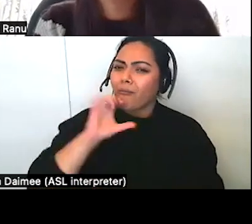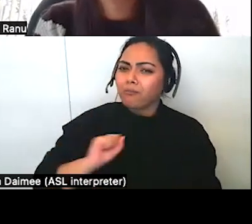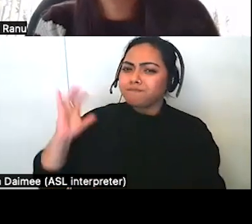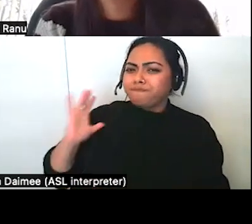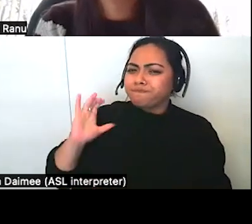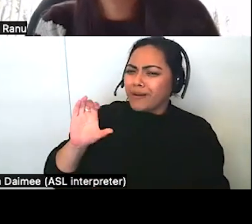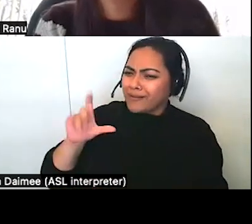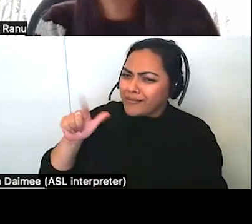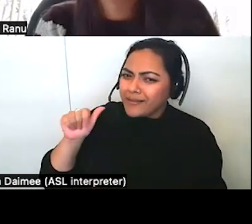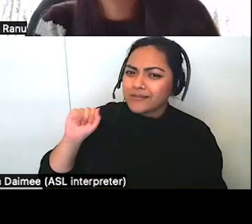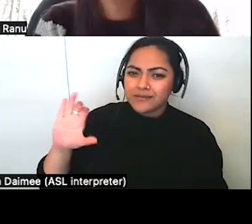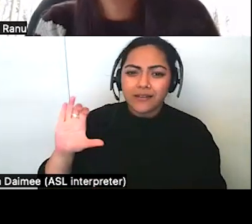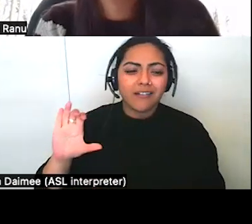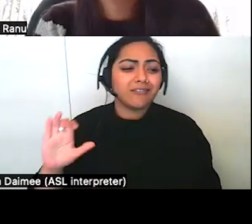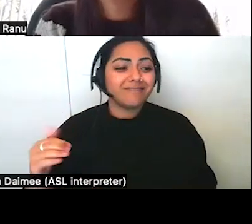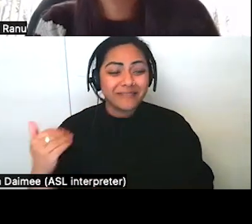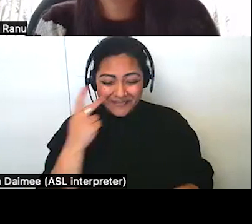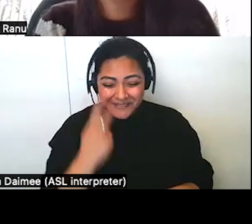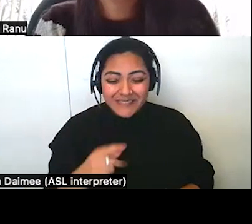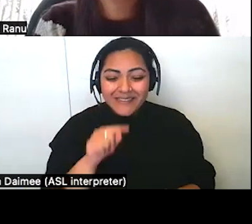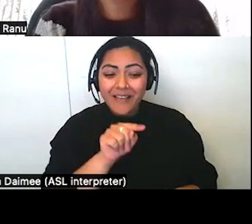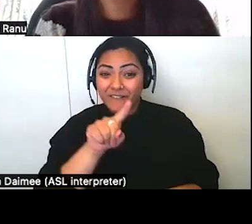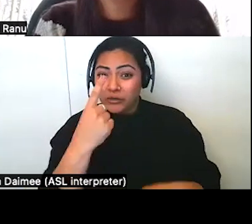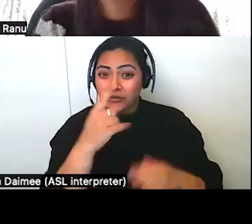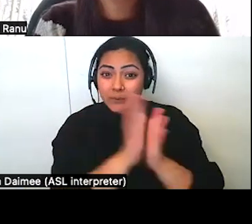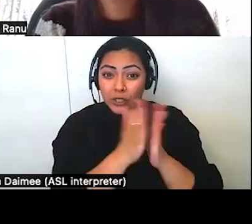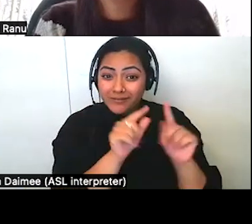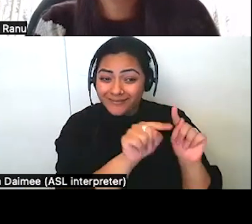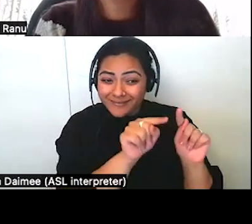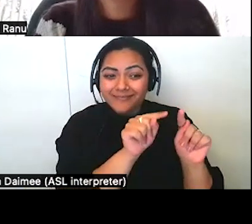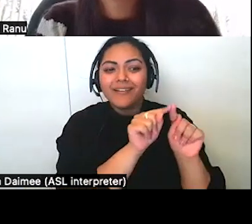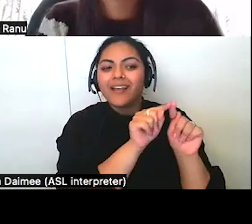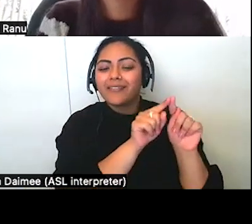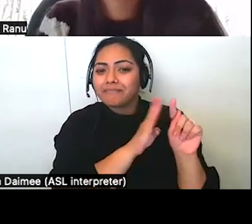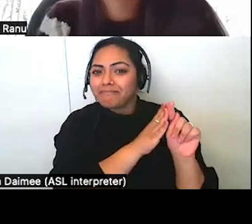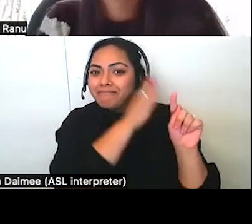we have Louise Erdrich's "The Sentence." We have "Motherthing" by Ainslie Hogarth,